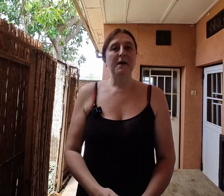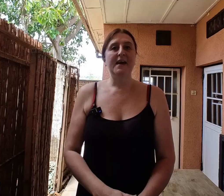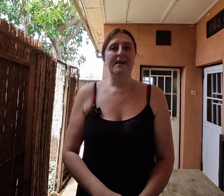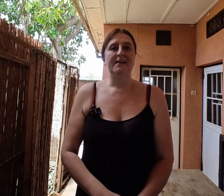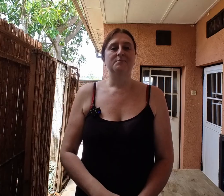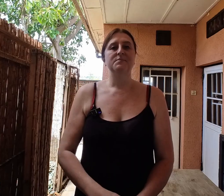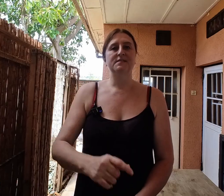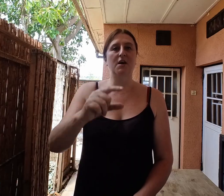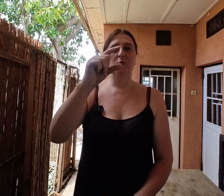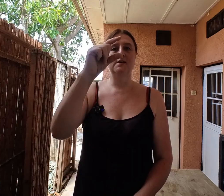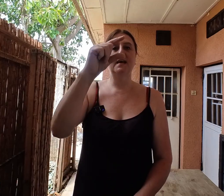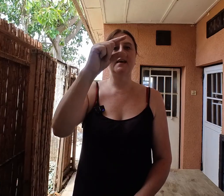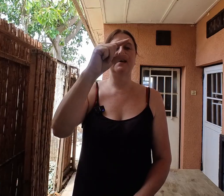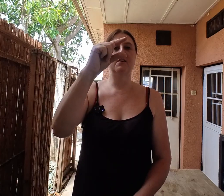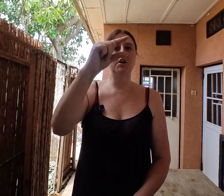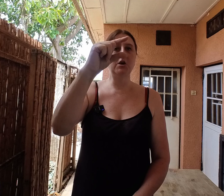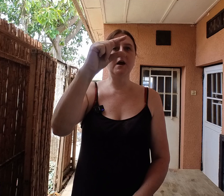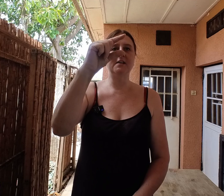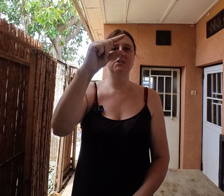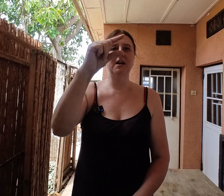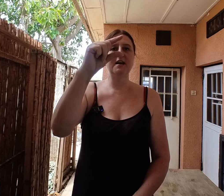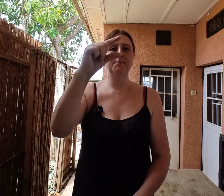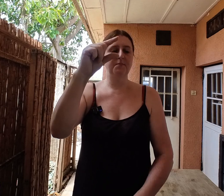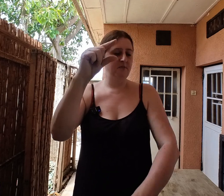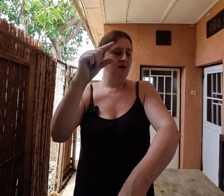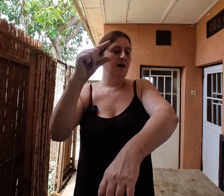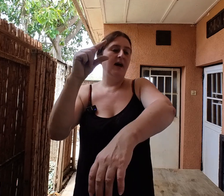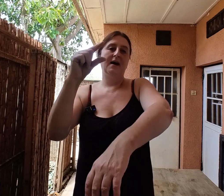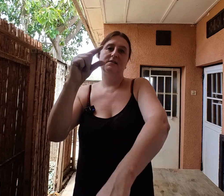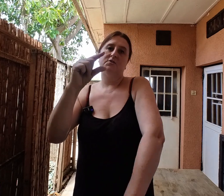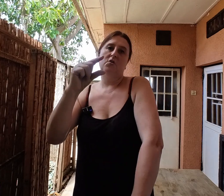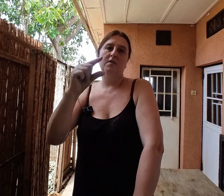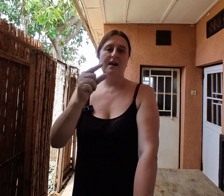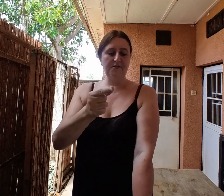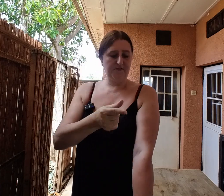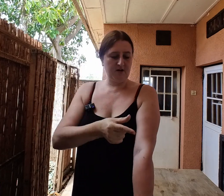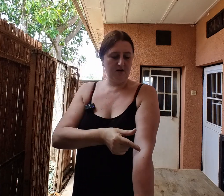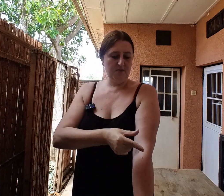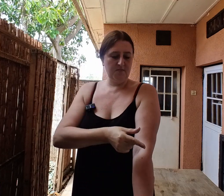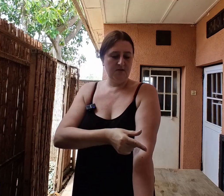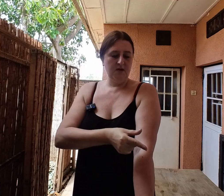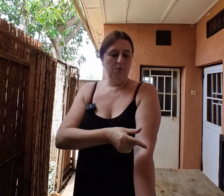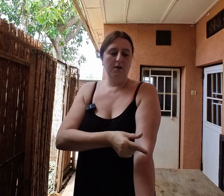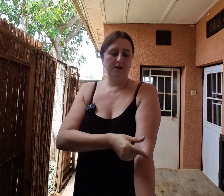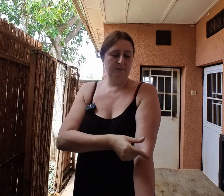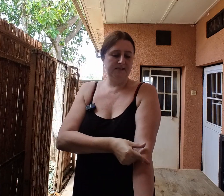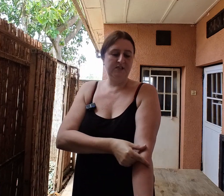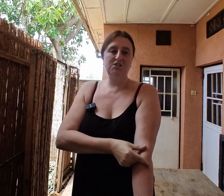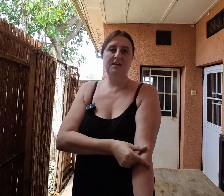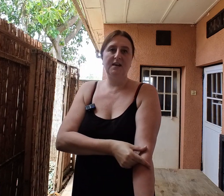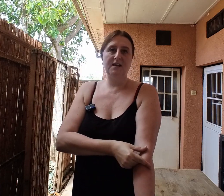Spain. So we're taking the Q handshape and on the left arm we're going to position it